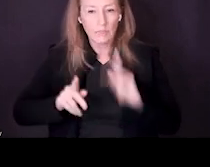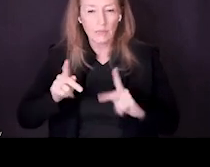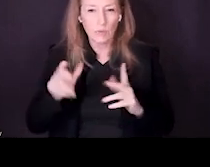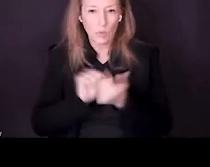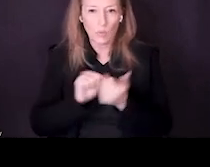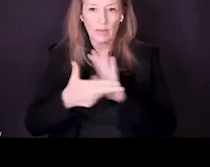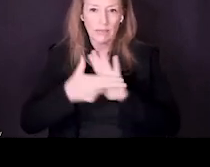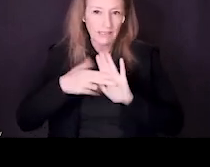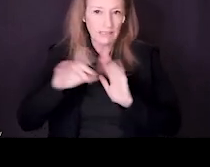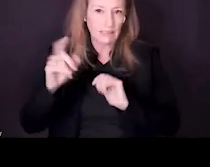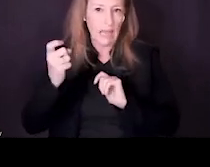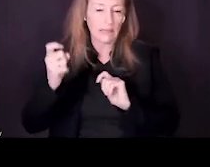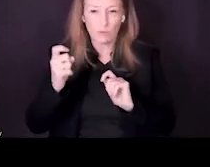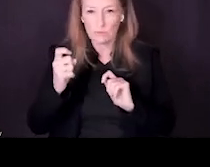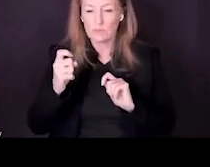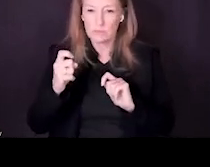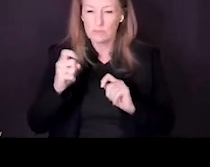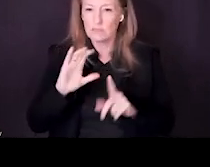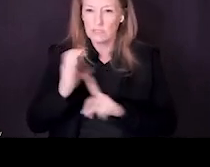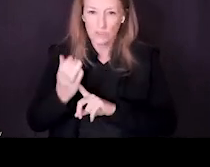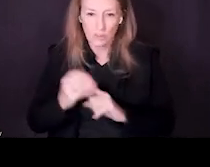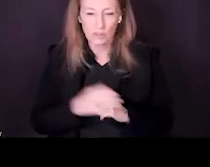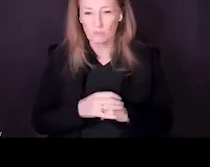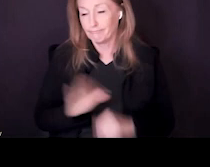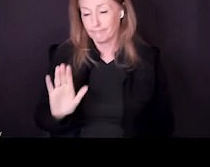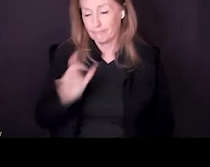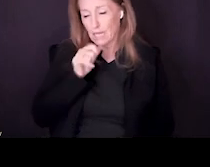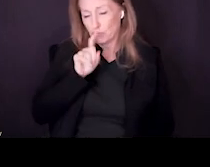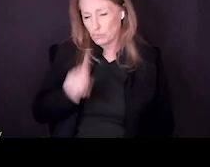IN FACT, WE HAVE AN EVEN BETTER GAIN IN TERMS OF ADDRESSING THOSE